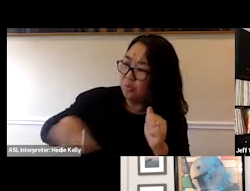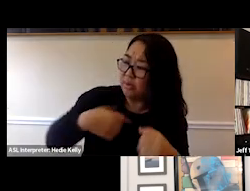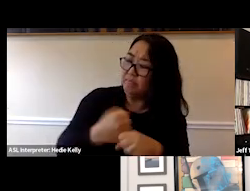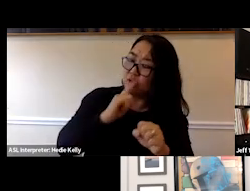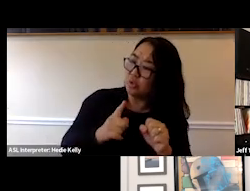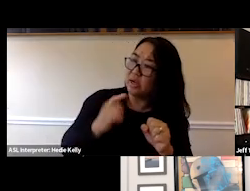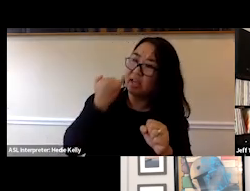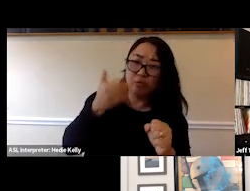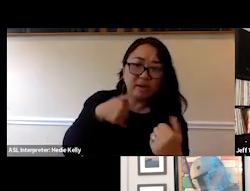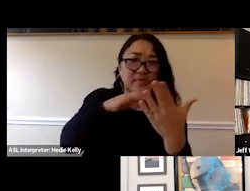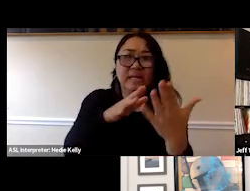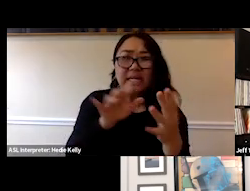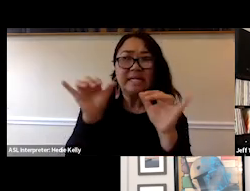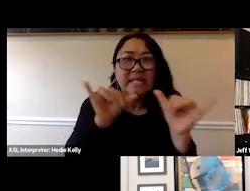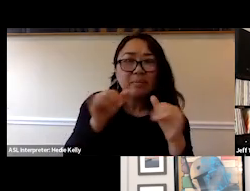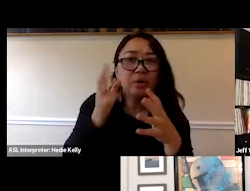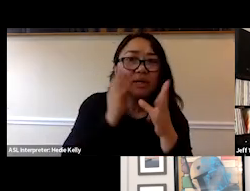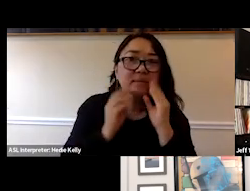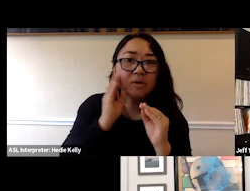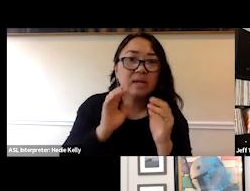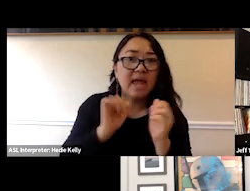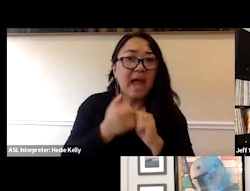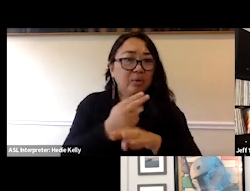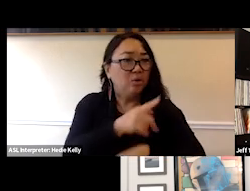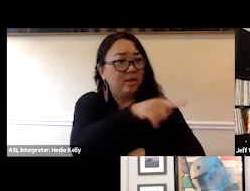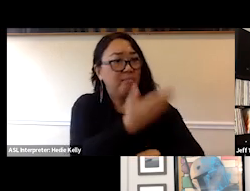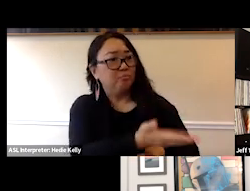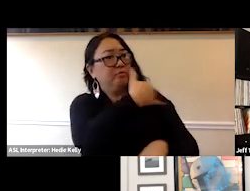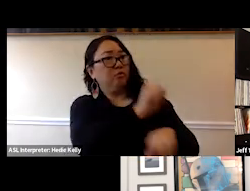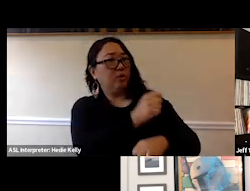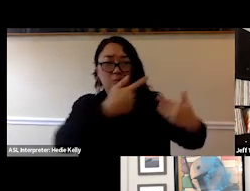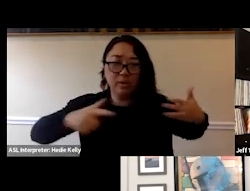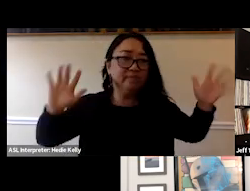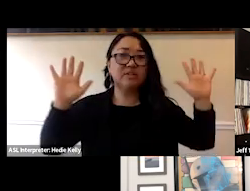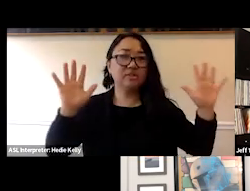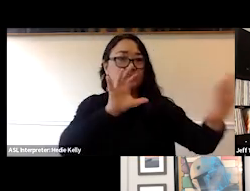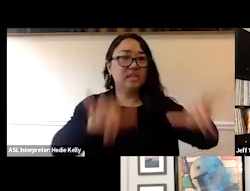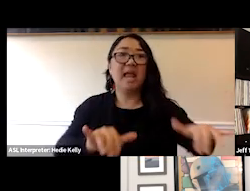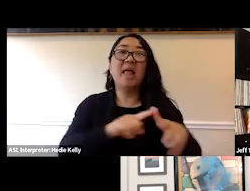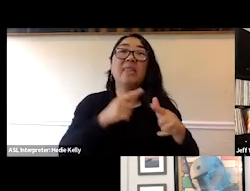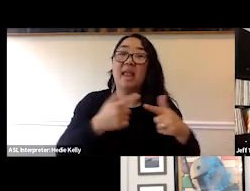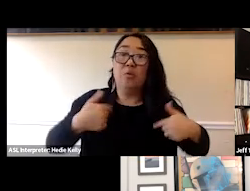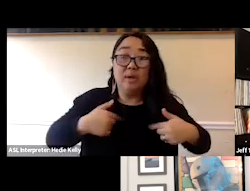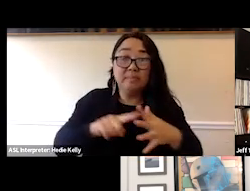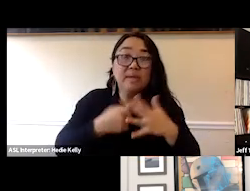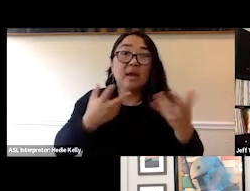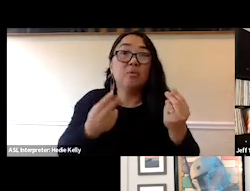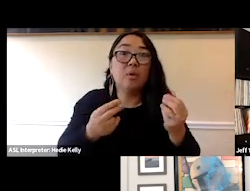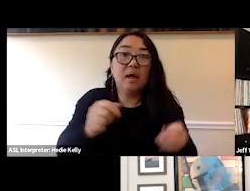something similar, that we can leverage that work that we already did? And so we started documenting it in what we call our tam in house rules,